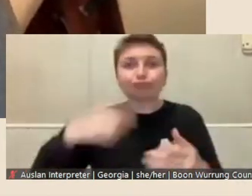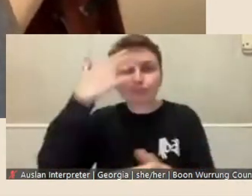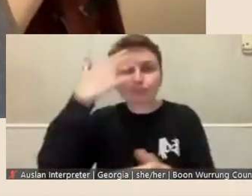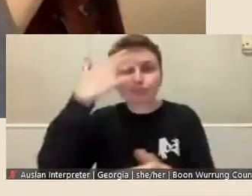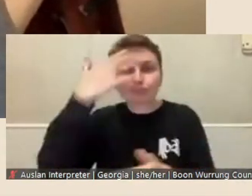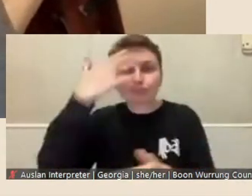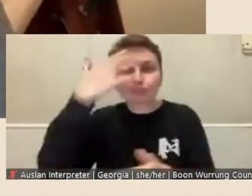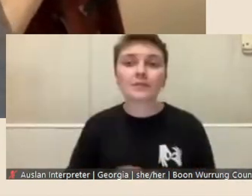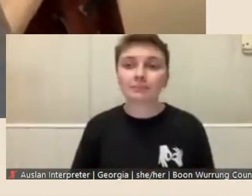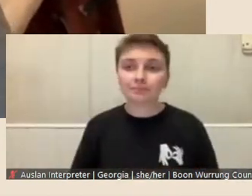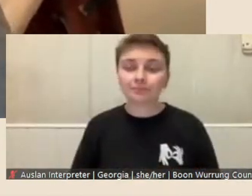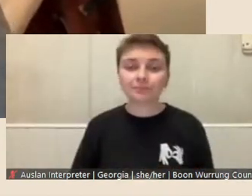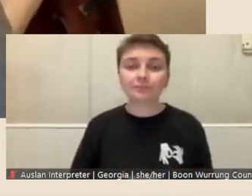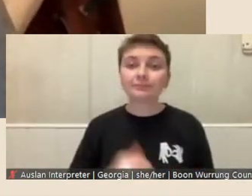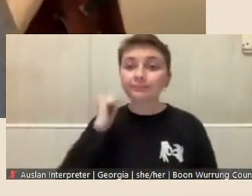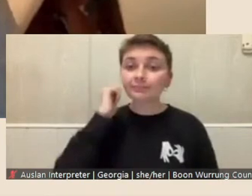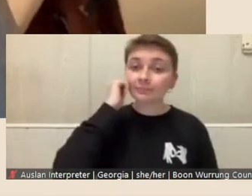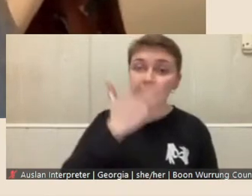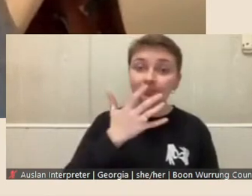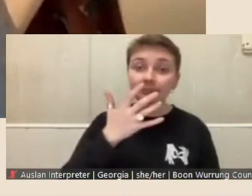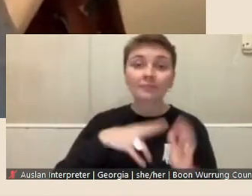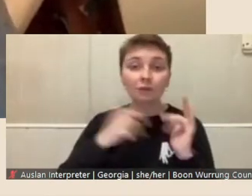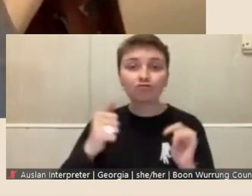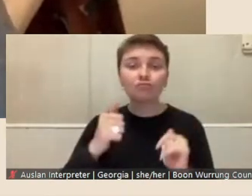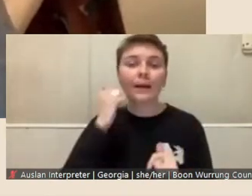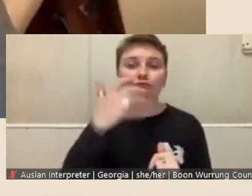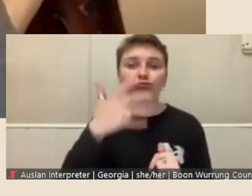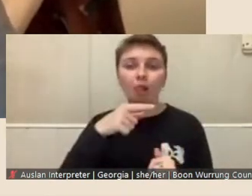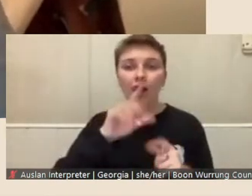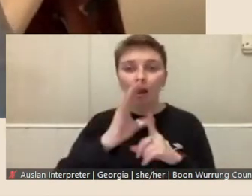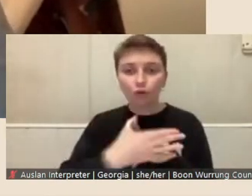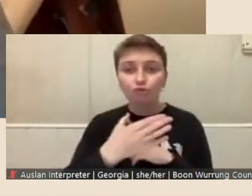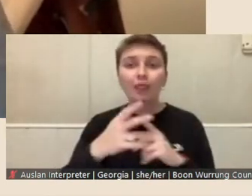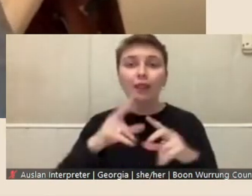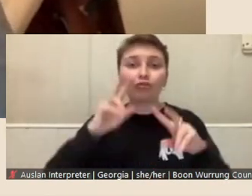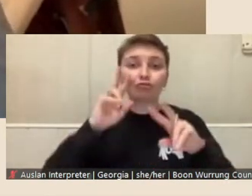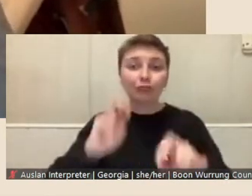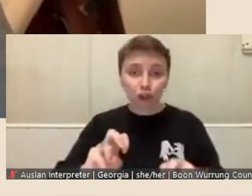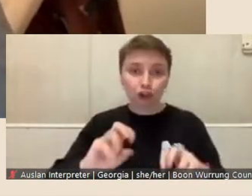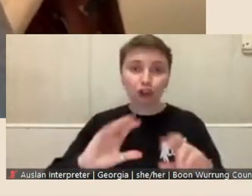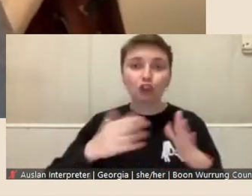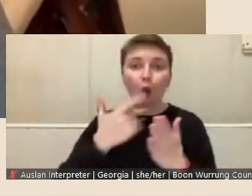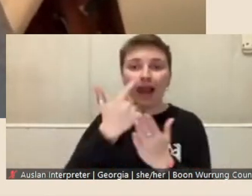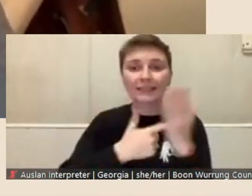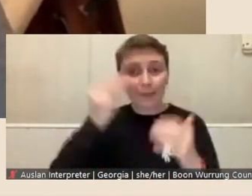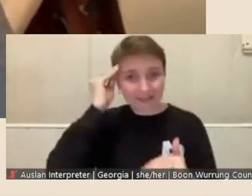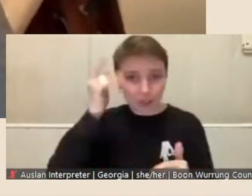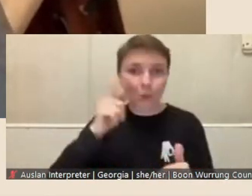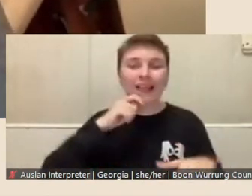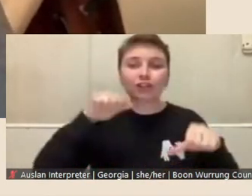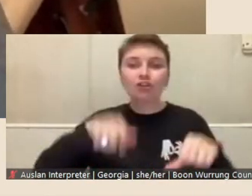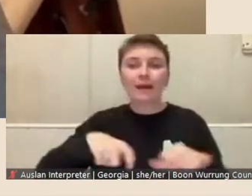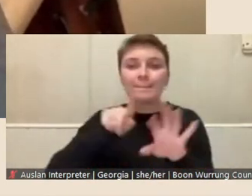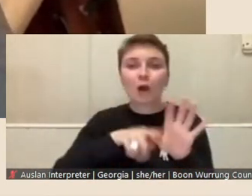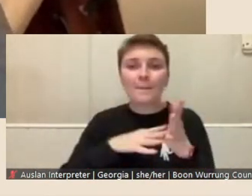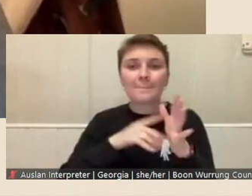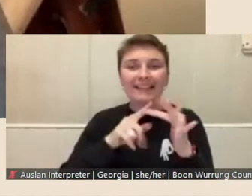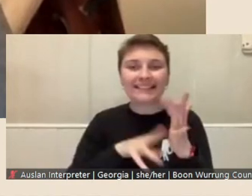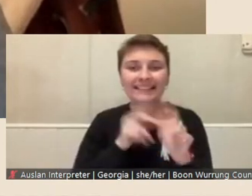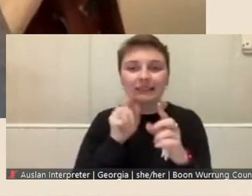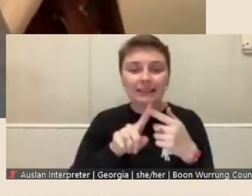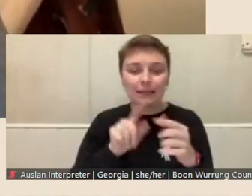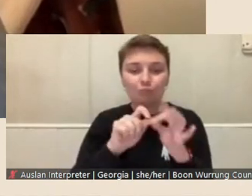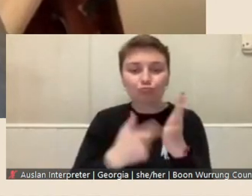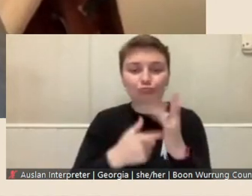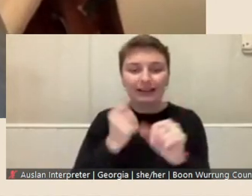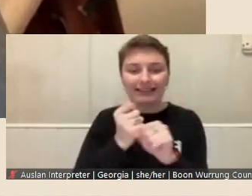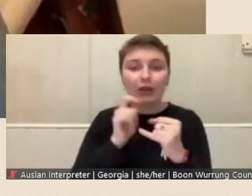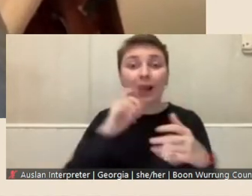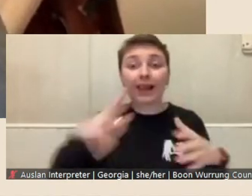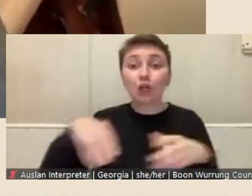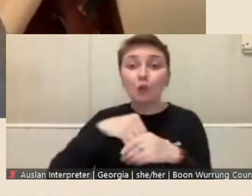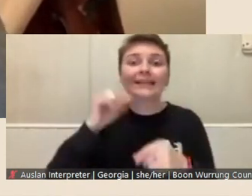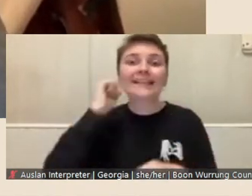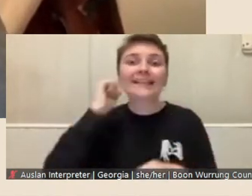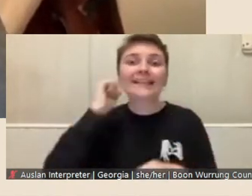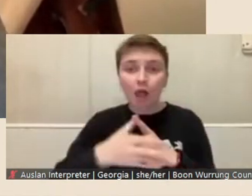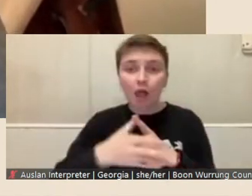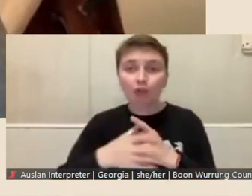The Indigenous Victorian Aboriginal Cultural Research Shortlist Committee will be chaired by Maxine Briggs and will include Indigenous cultural research specialists.